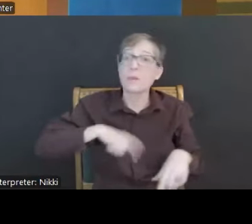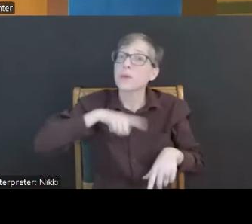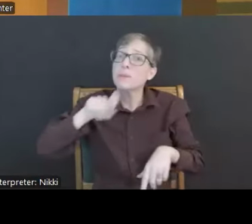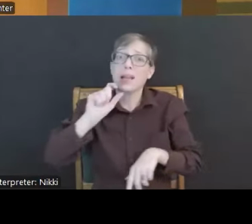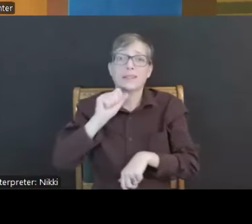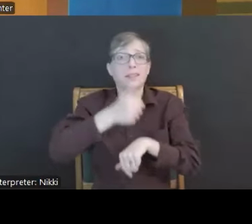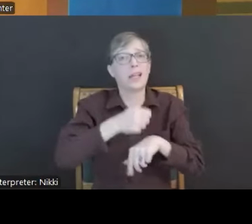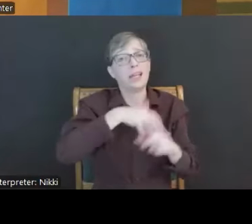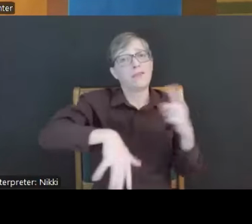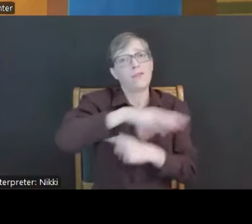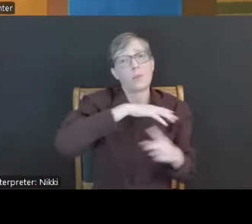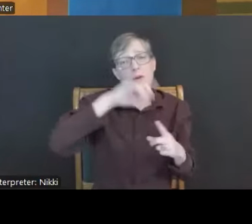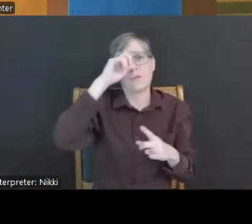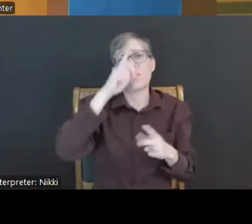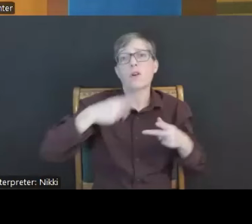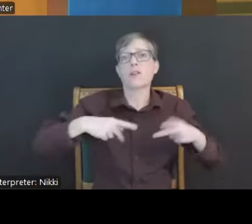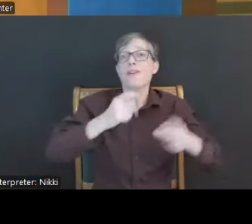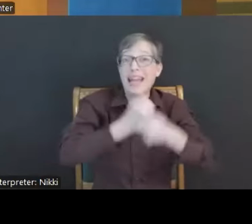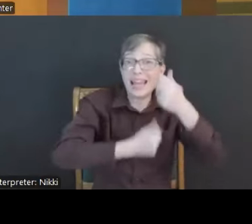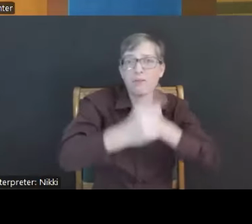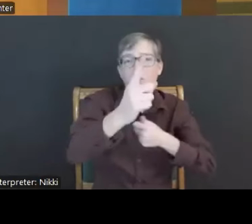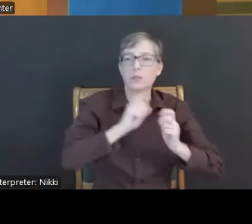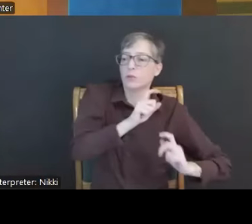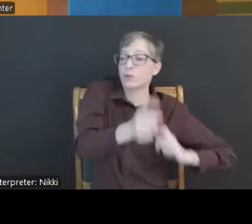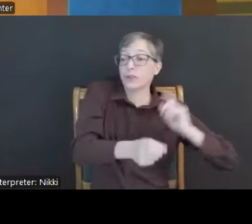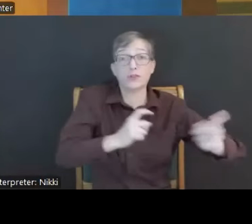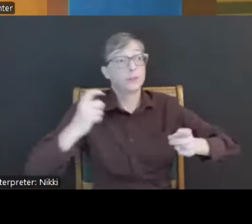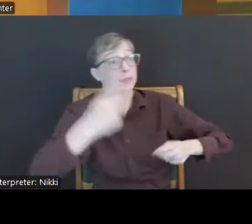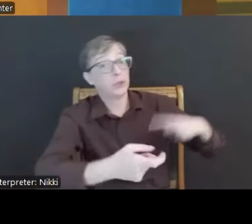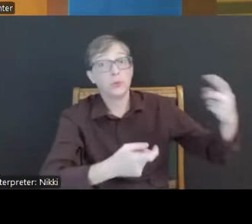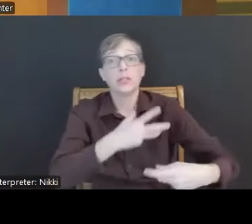Partners to make meaningful contributions and to have a voice right we want to make sure that our